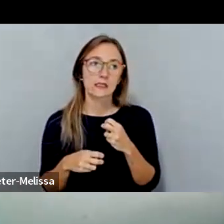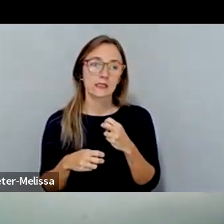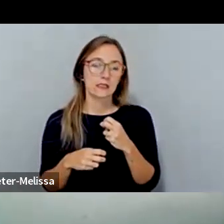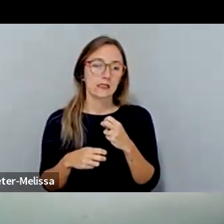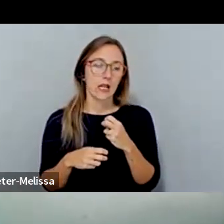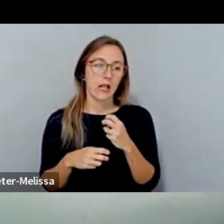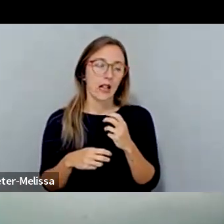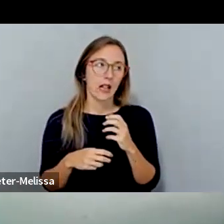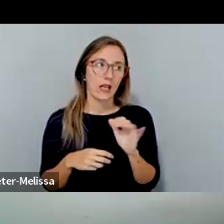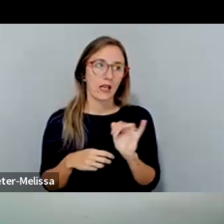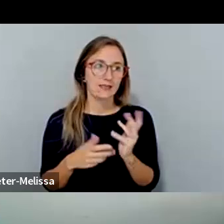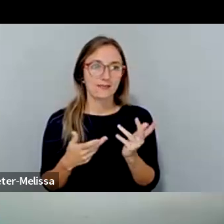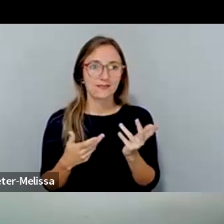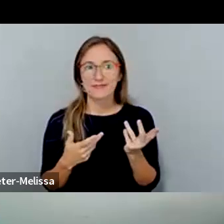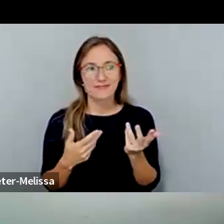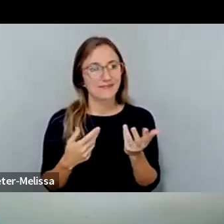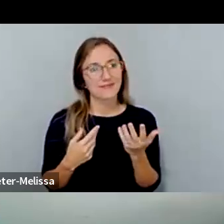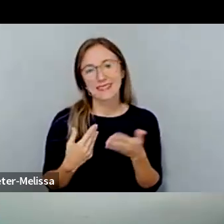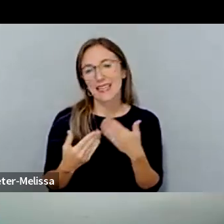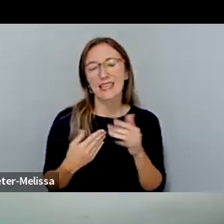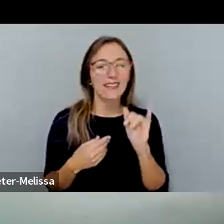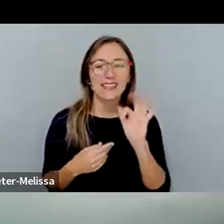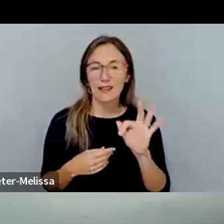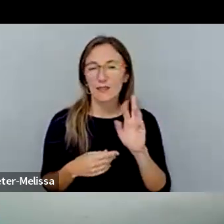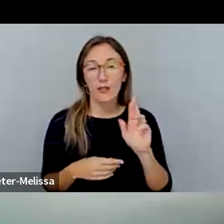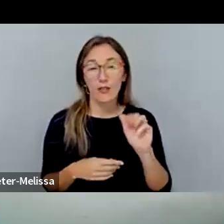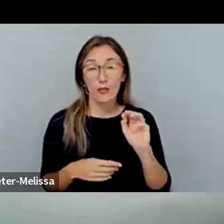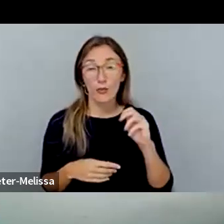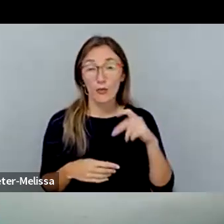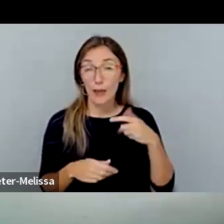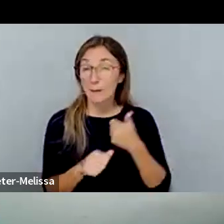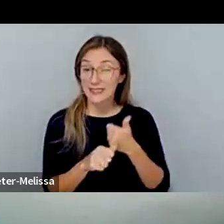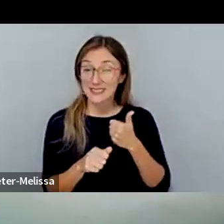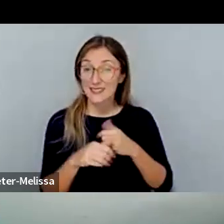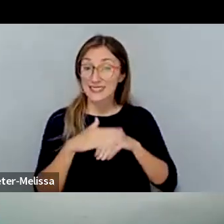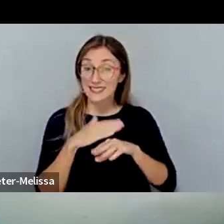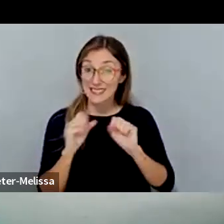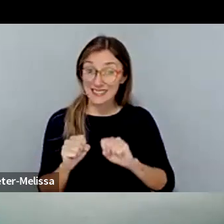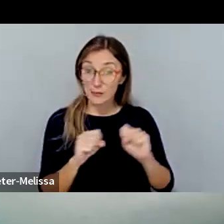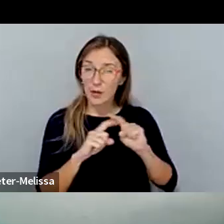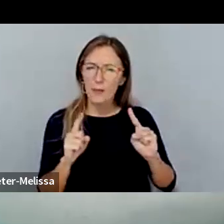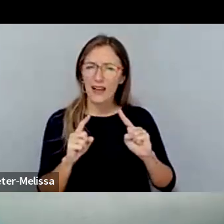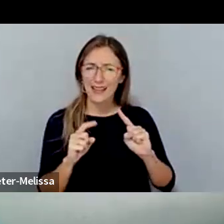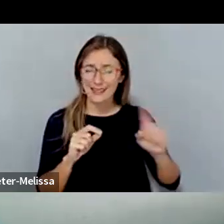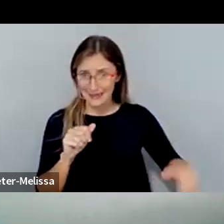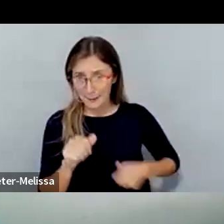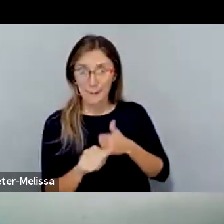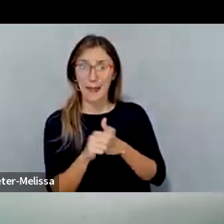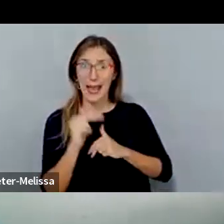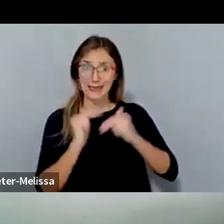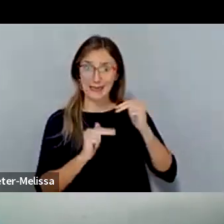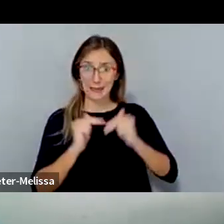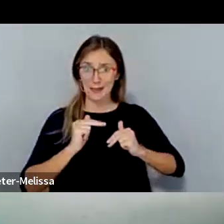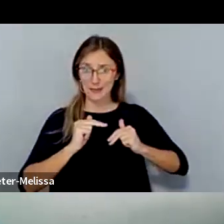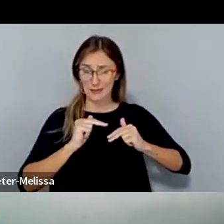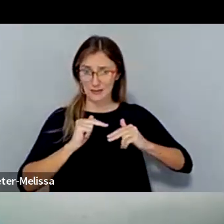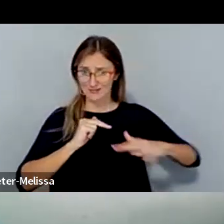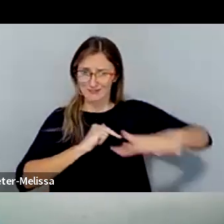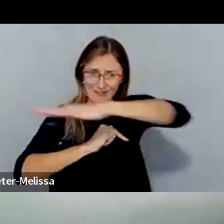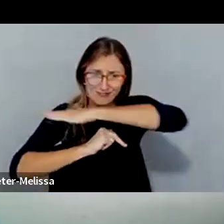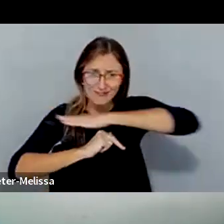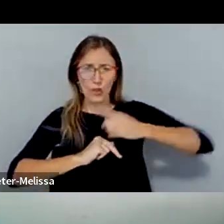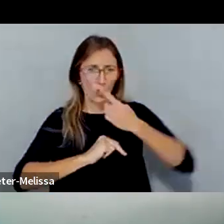: I was thinking about how much extra difficulty it would bring Alex even